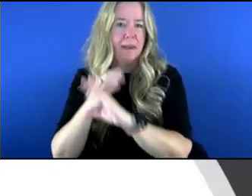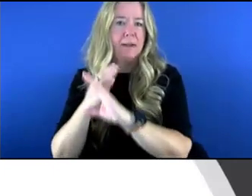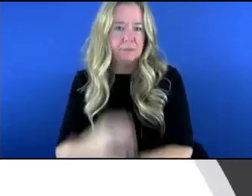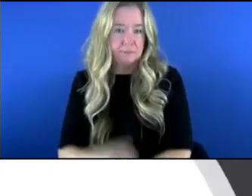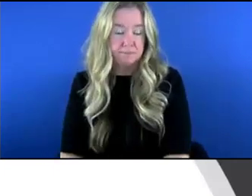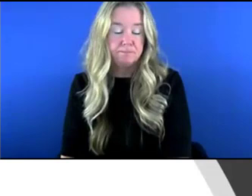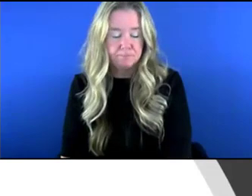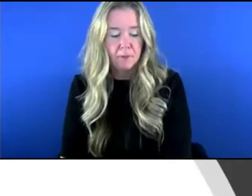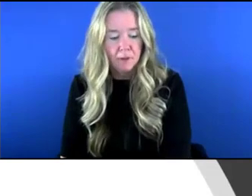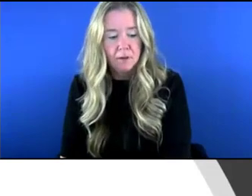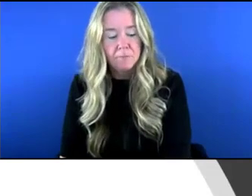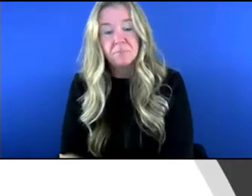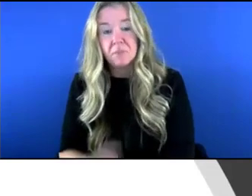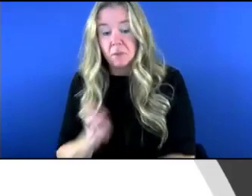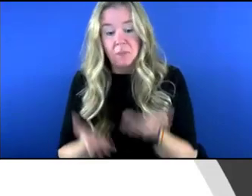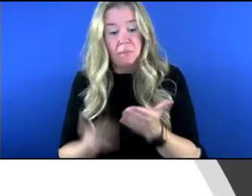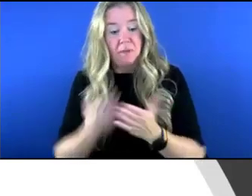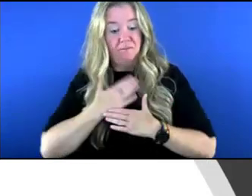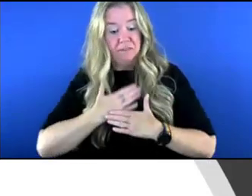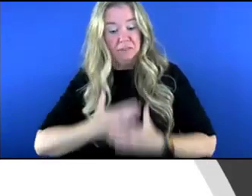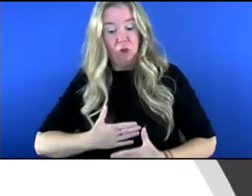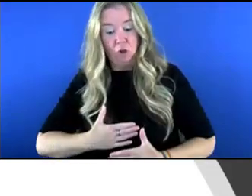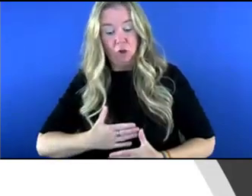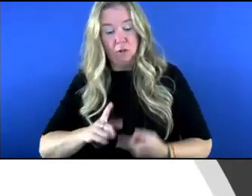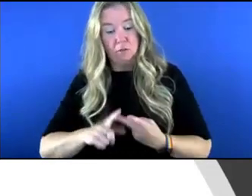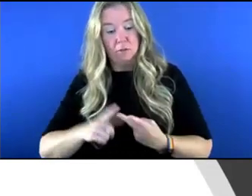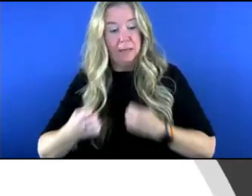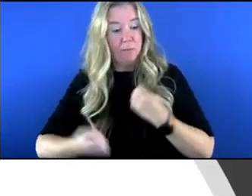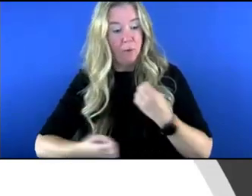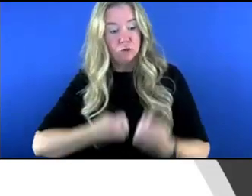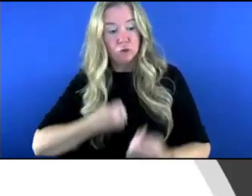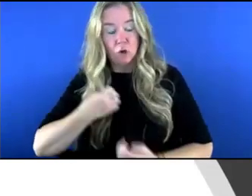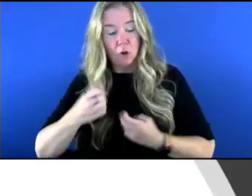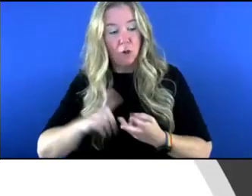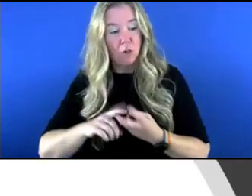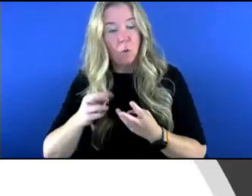And that could be physical, emotional, or a learning need